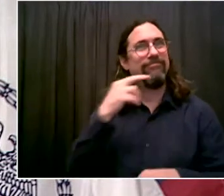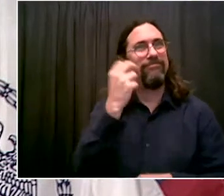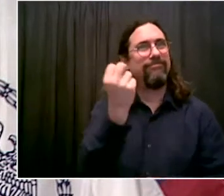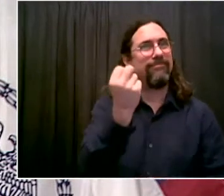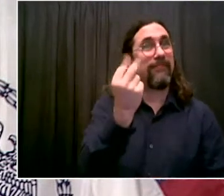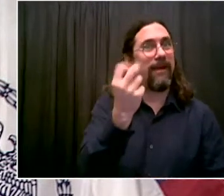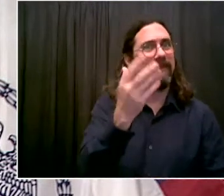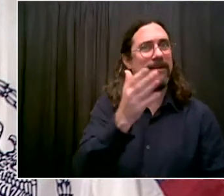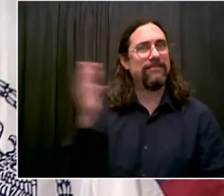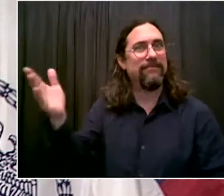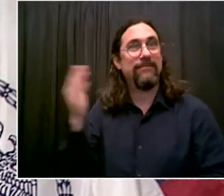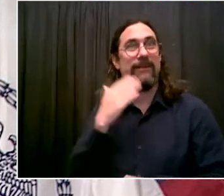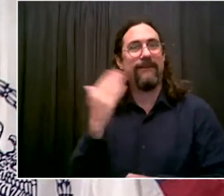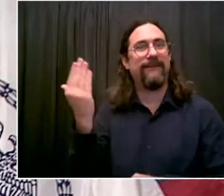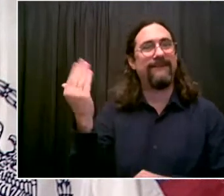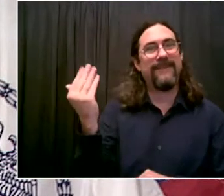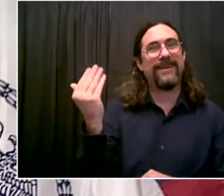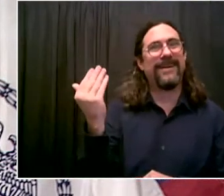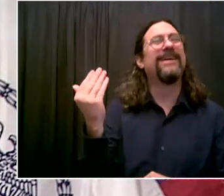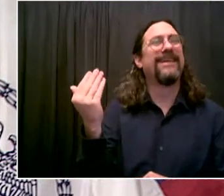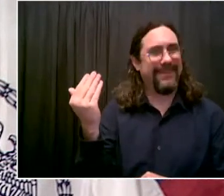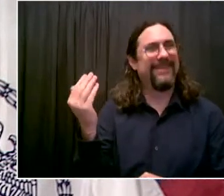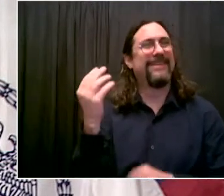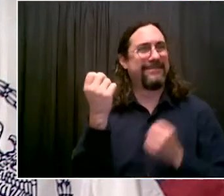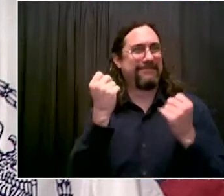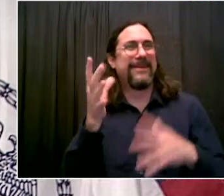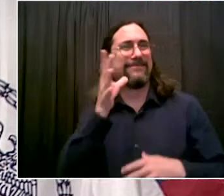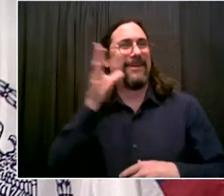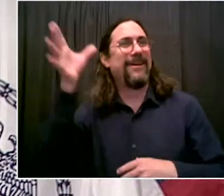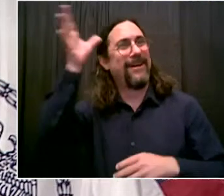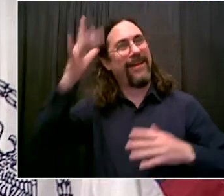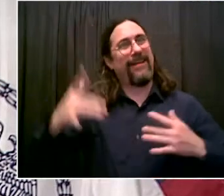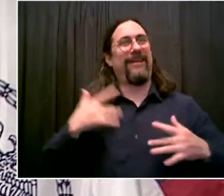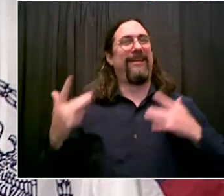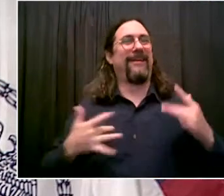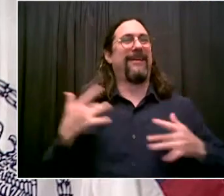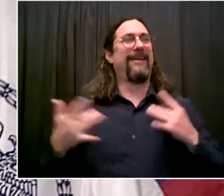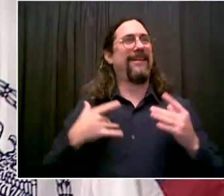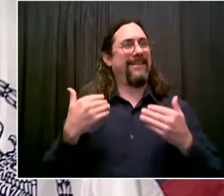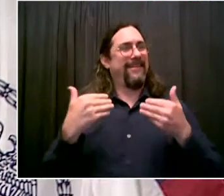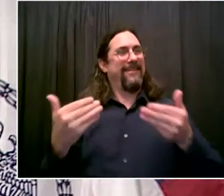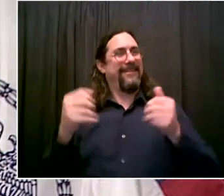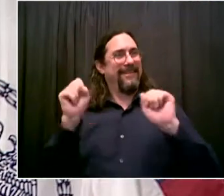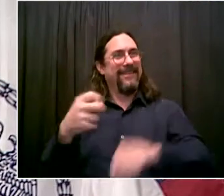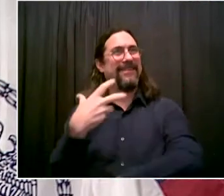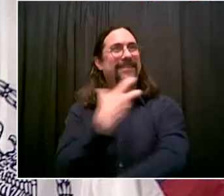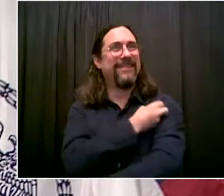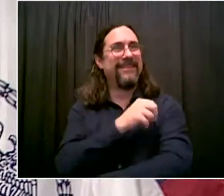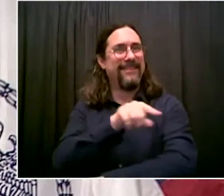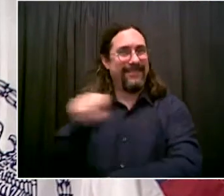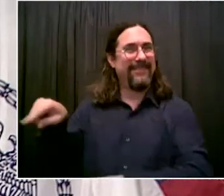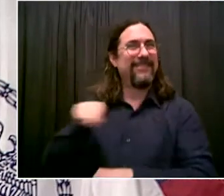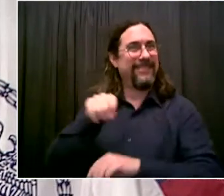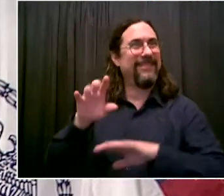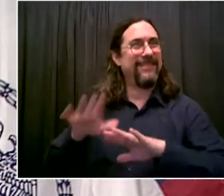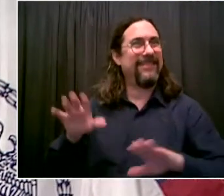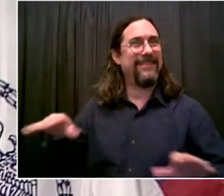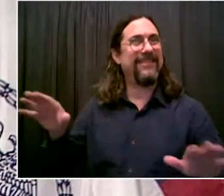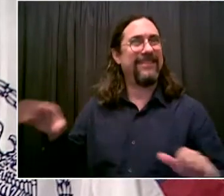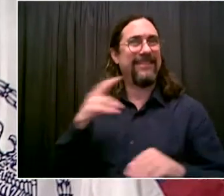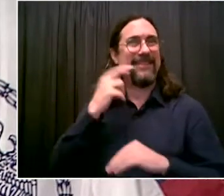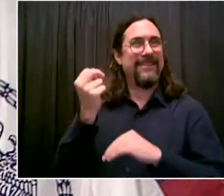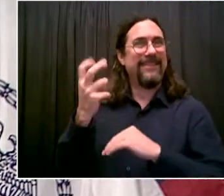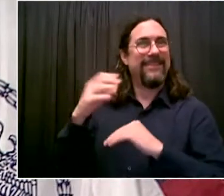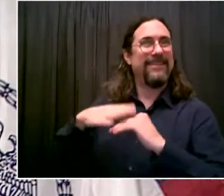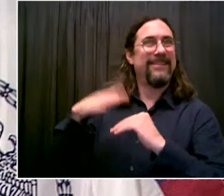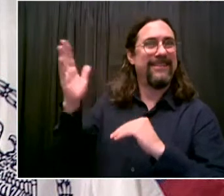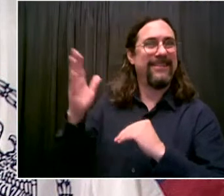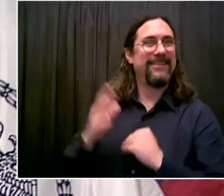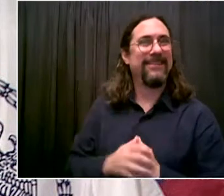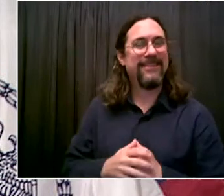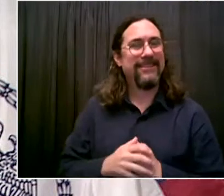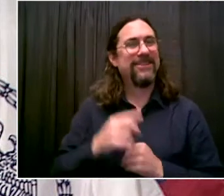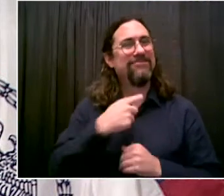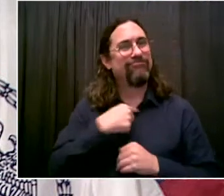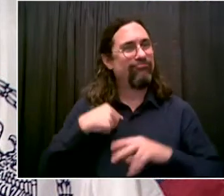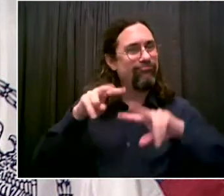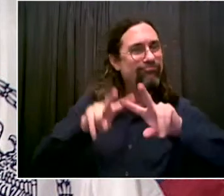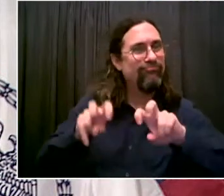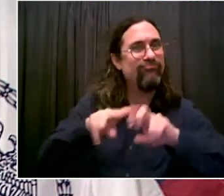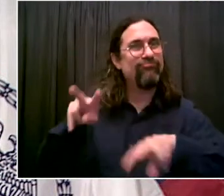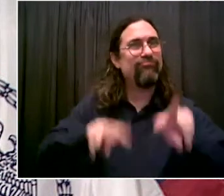A T LOOF ENERGY